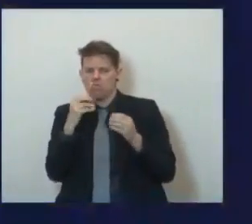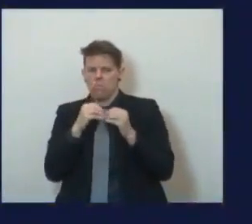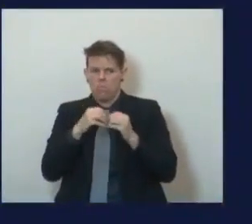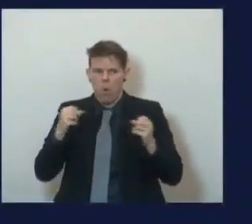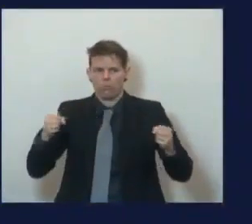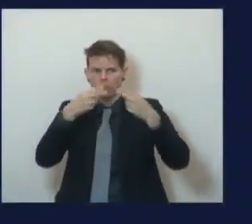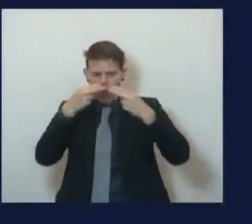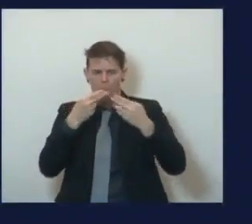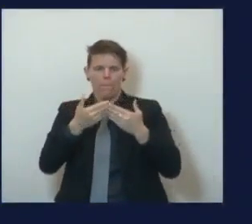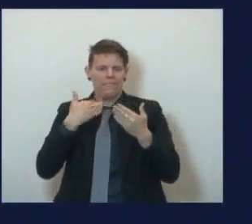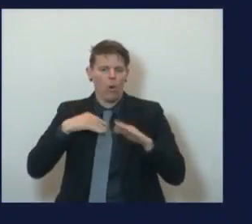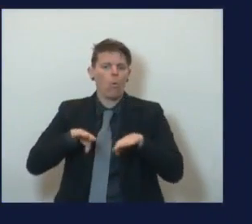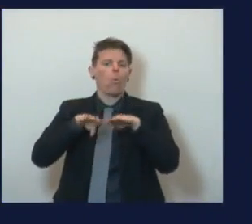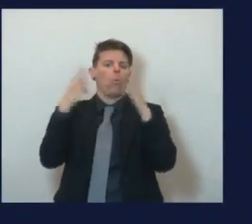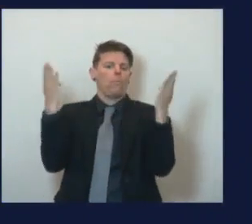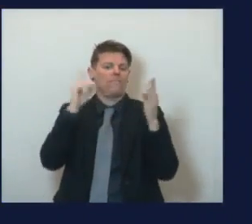THANK YOU DR. S GRACE.